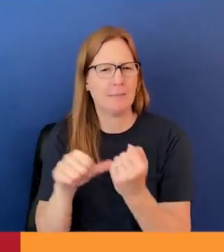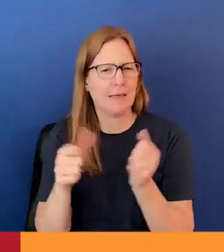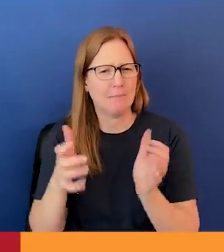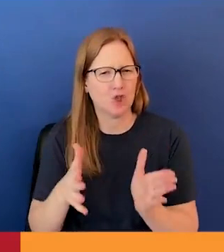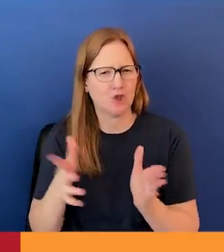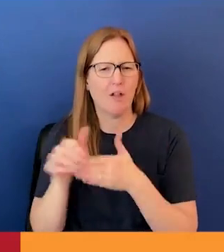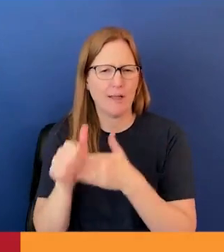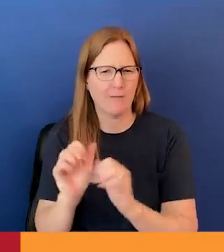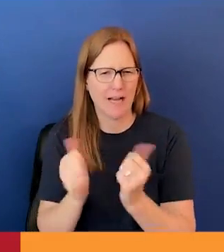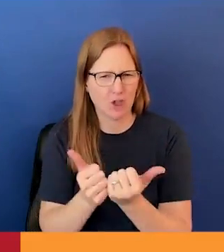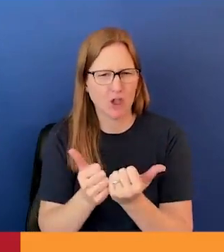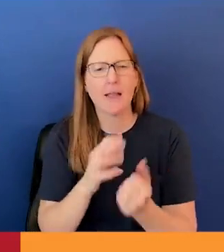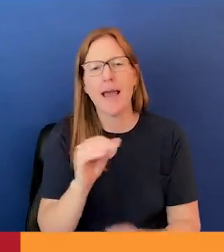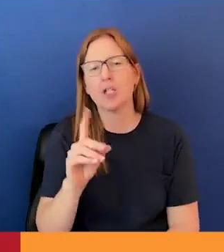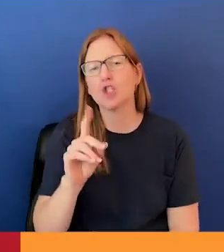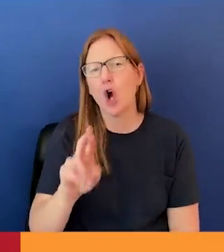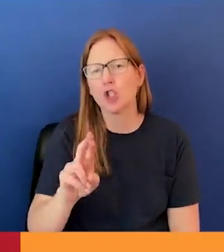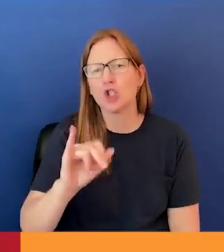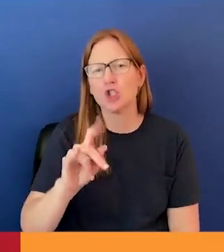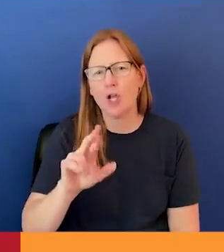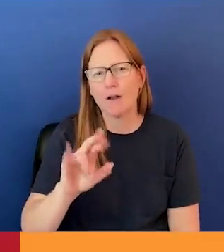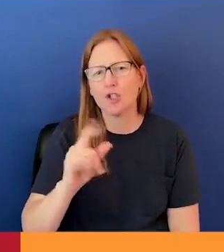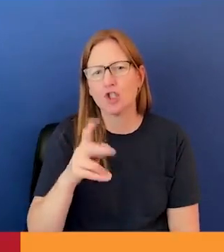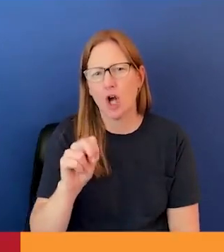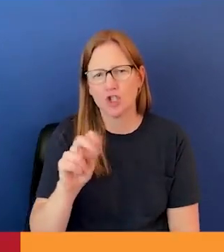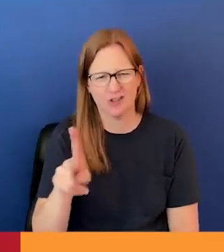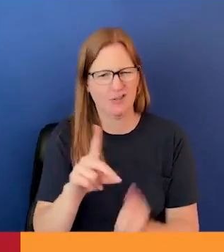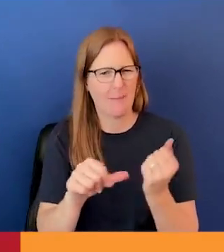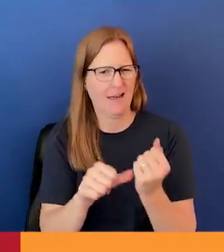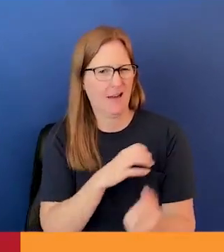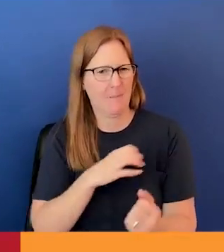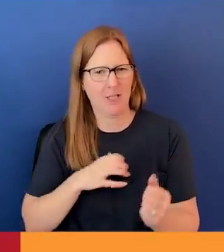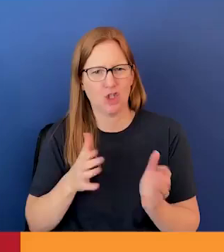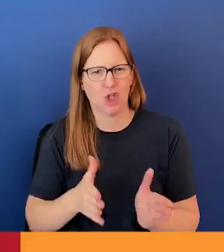along with Dr. Jennifer Johnson, who's the Deputy Commissioner for the Administration on Disabilities.